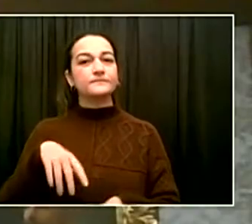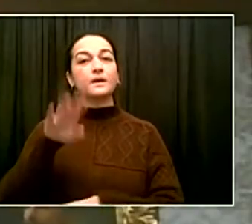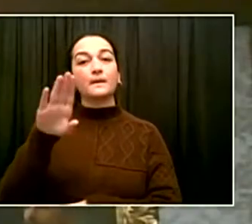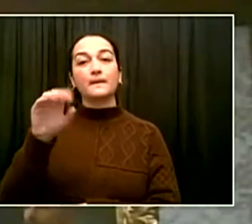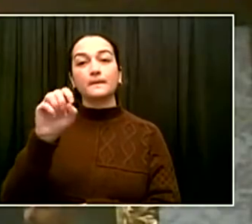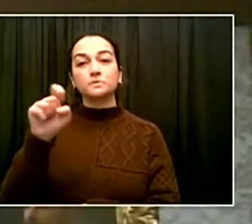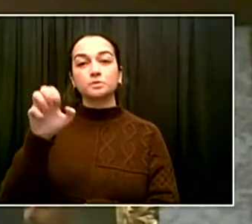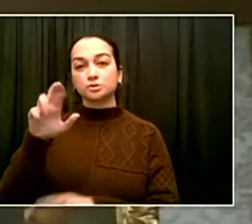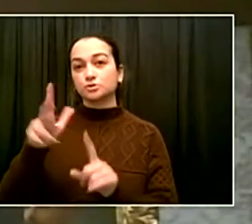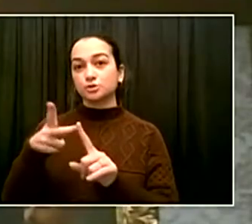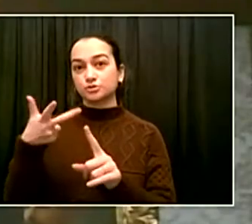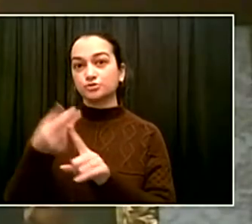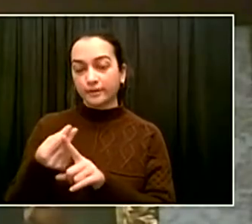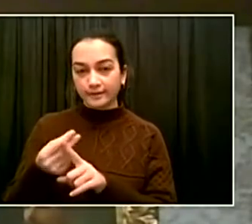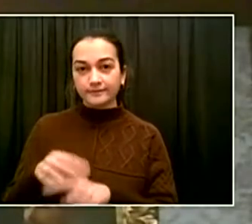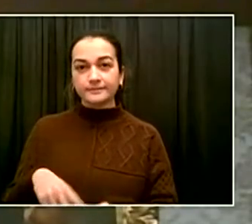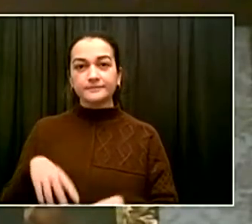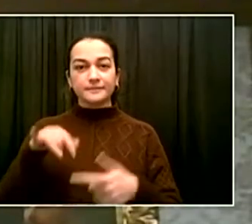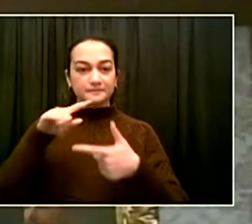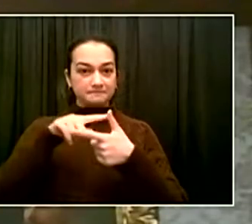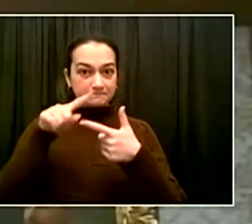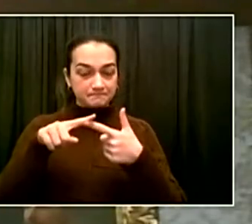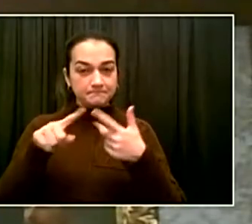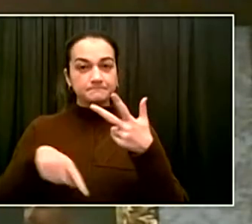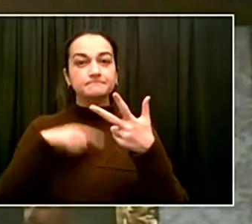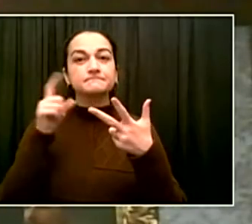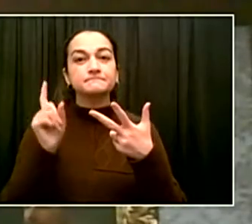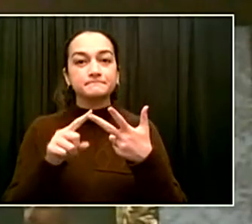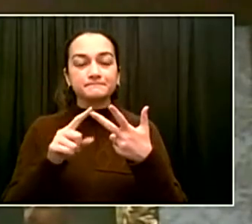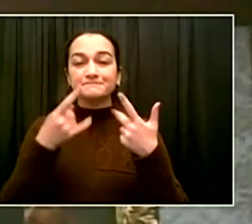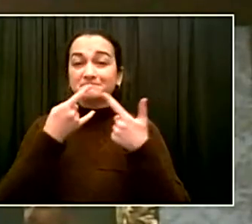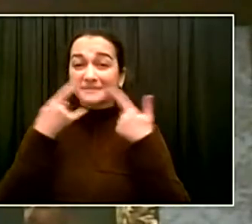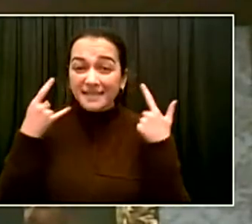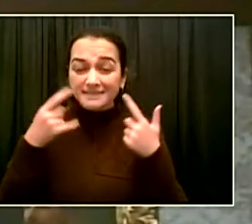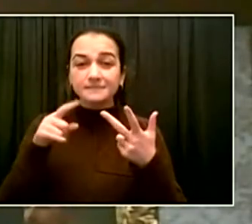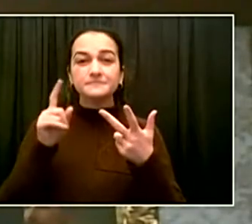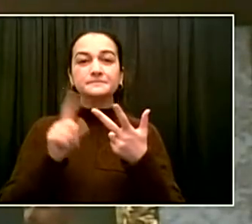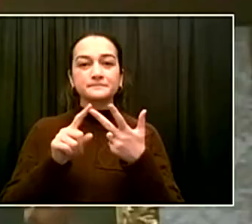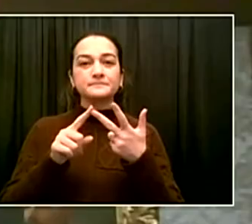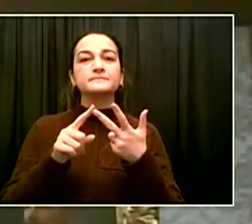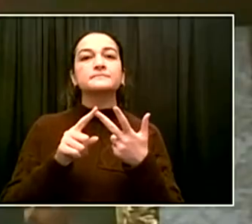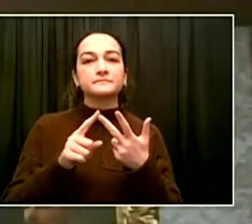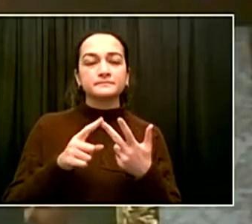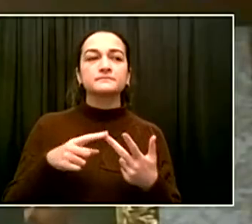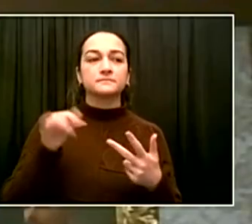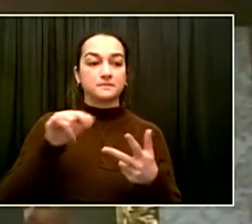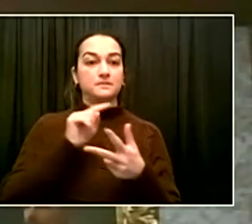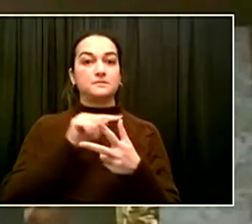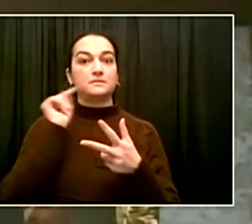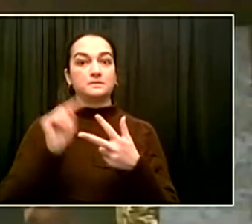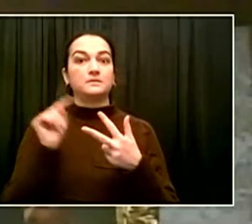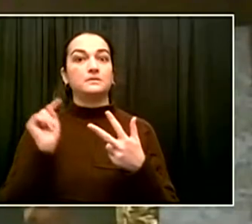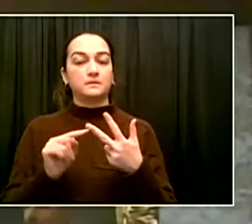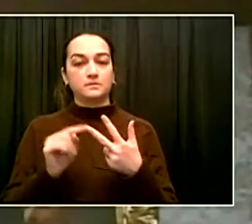TESTED TO STOP THE SPREAD.